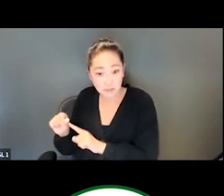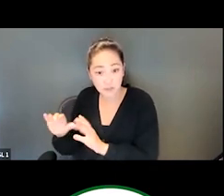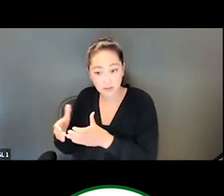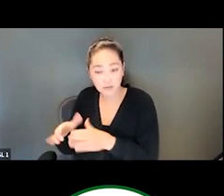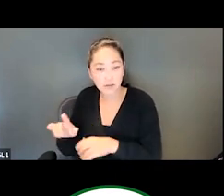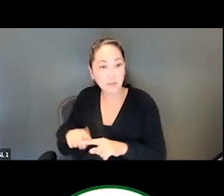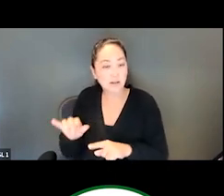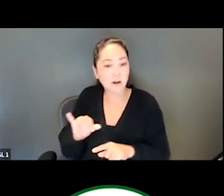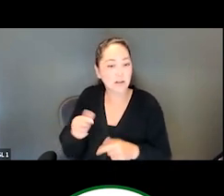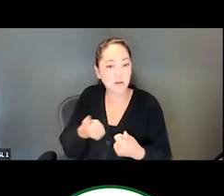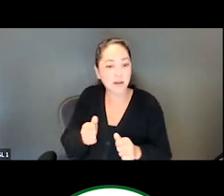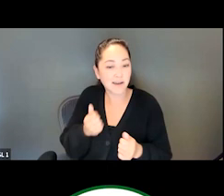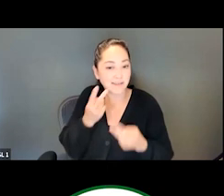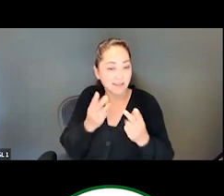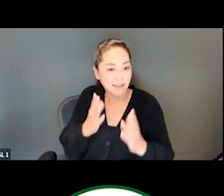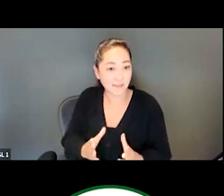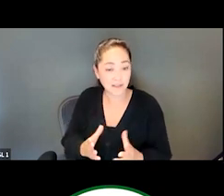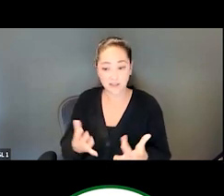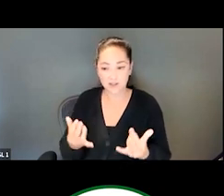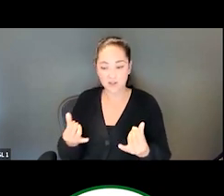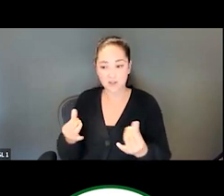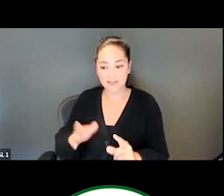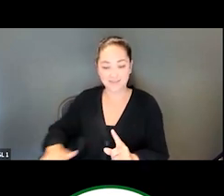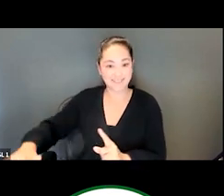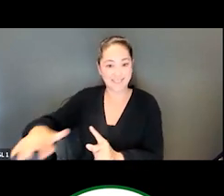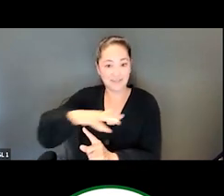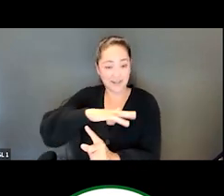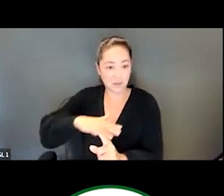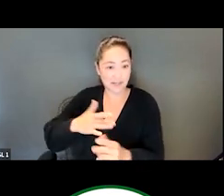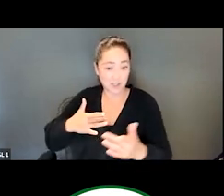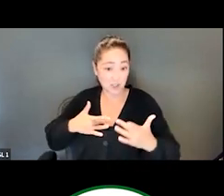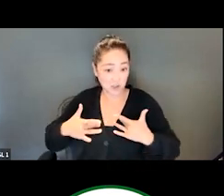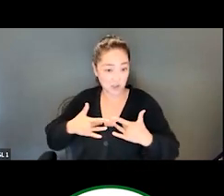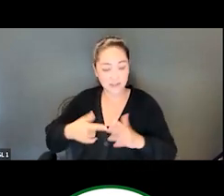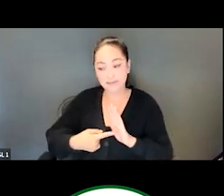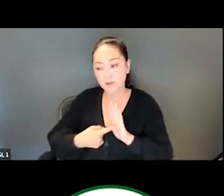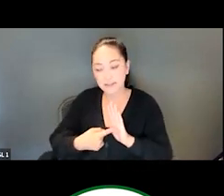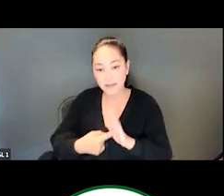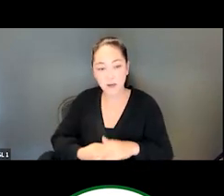especially the floods and fires that have been happening recently in Canada.